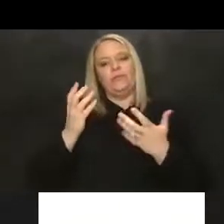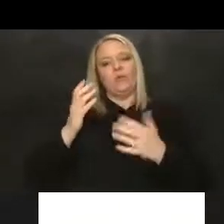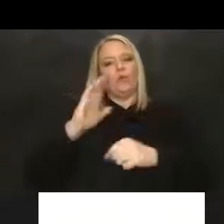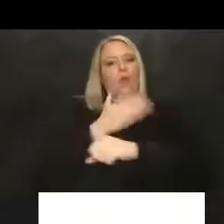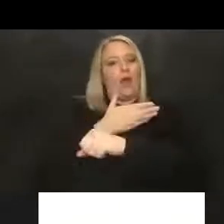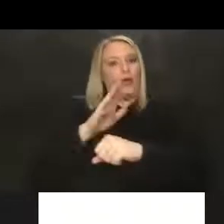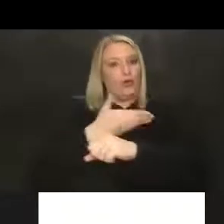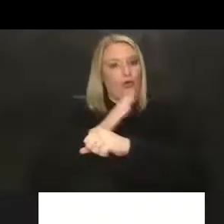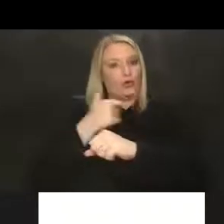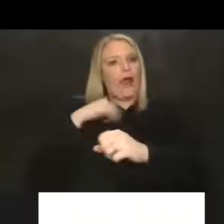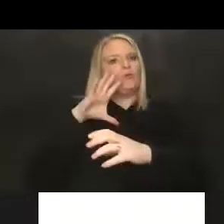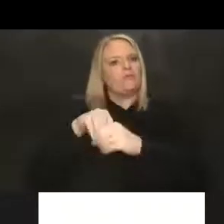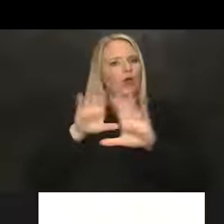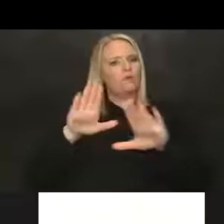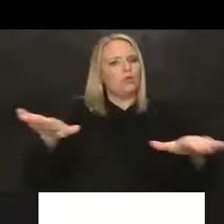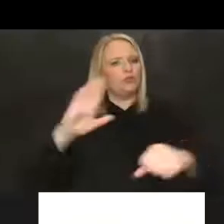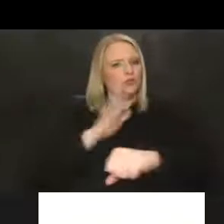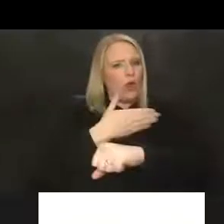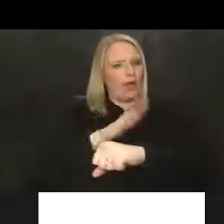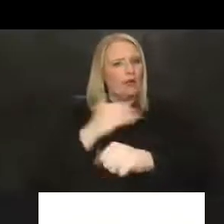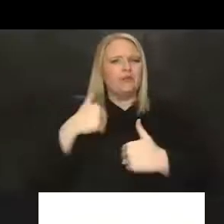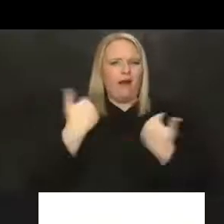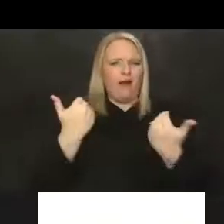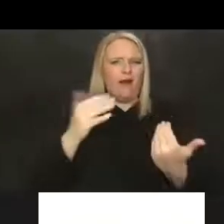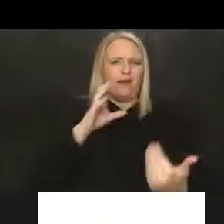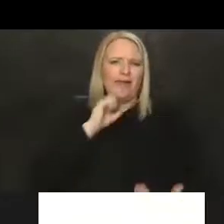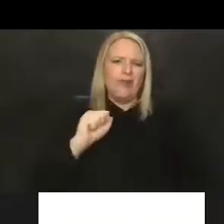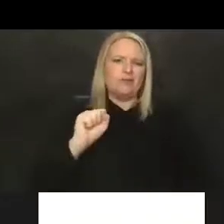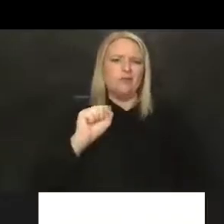a children's choir when I was very very young, I think ages like three till seven